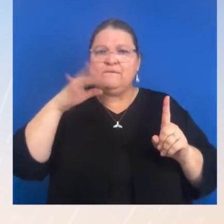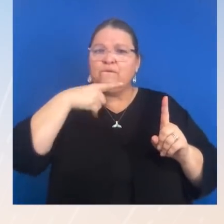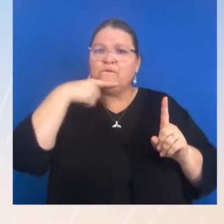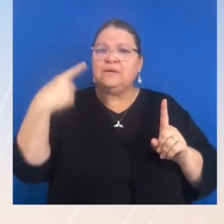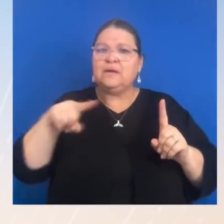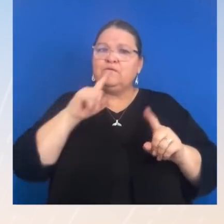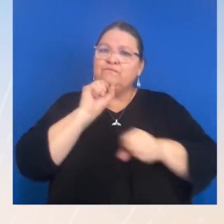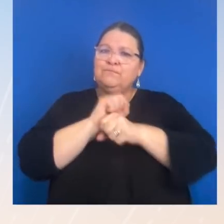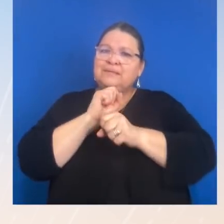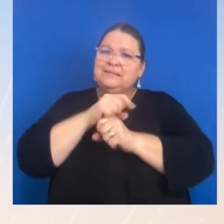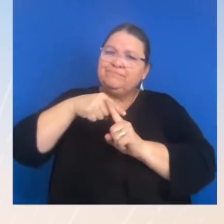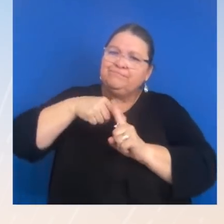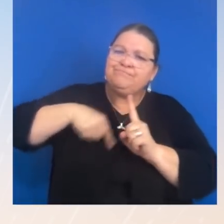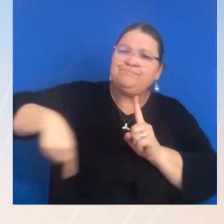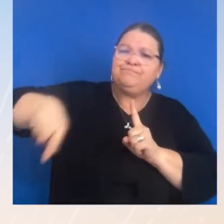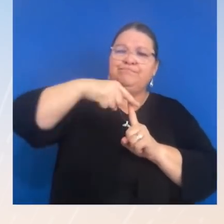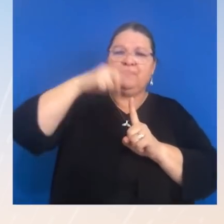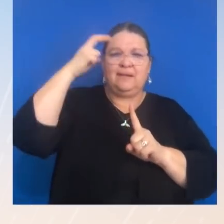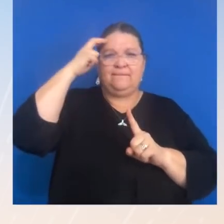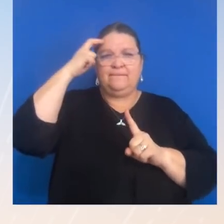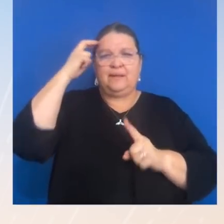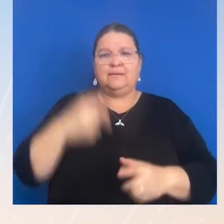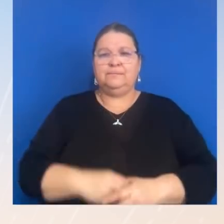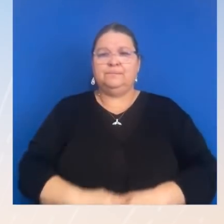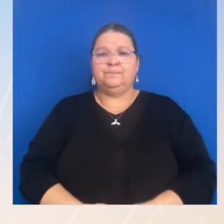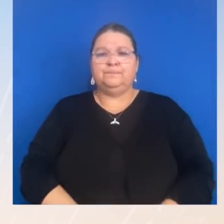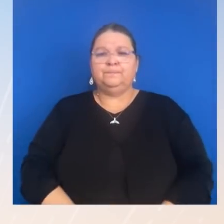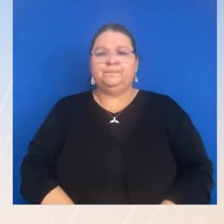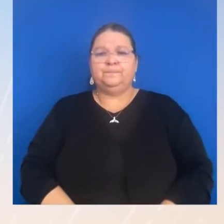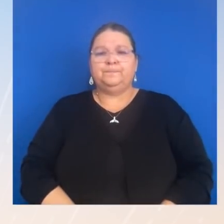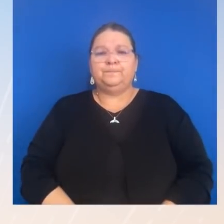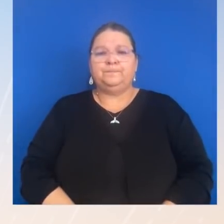even in the last 10 days since we announced this new package,